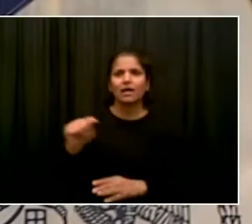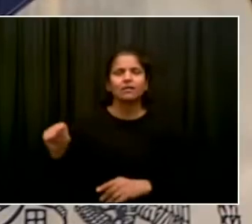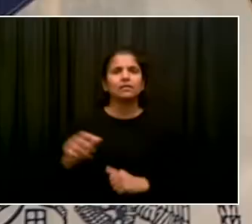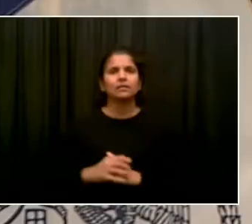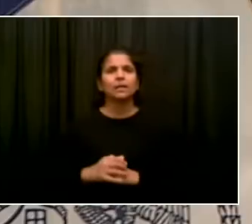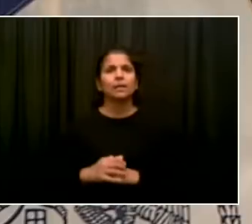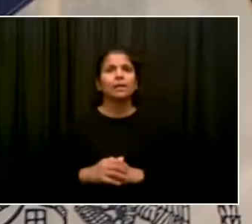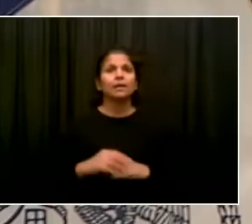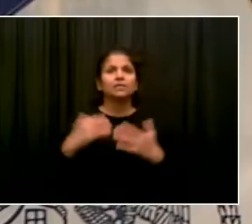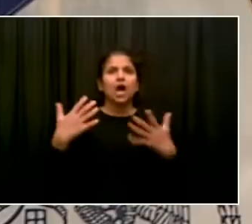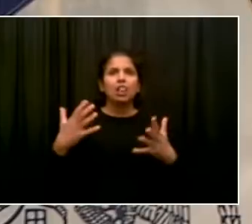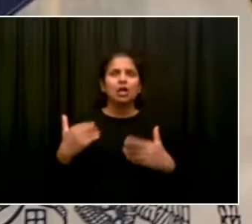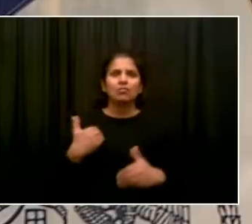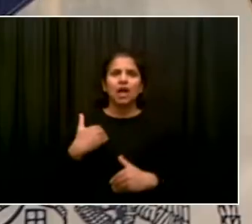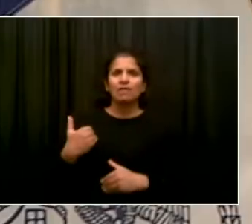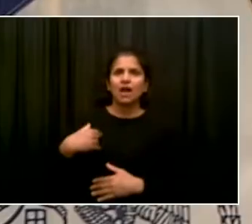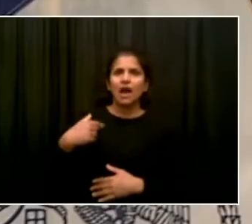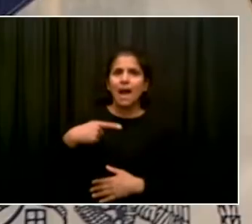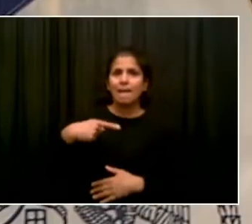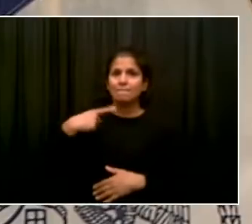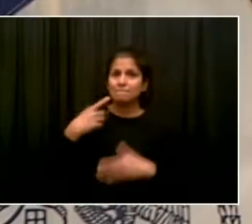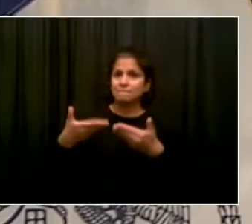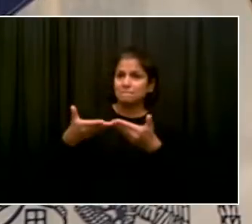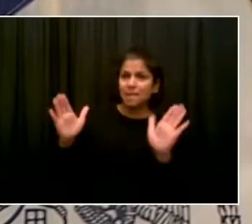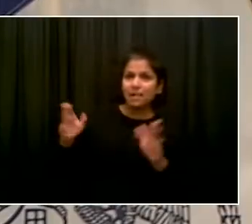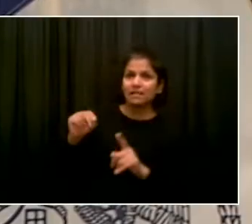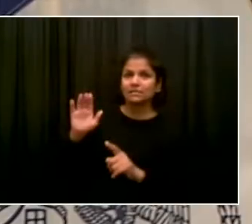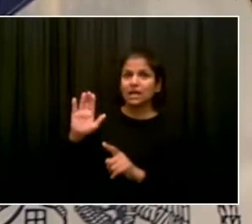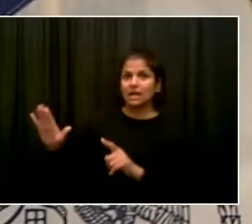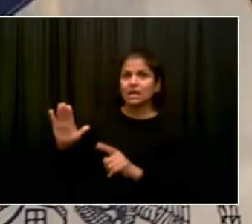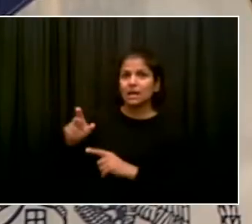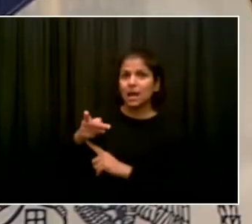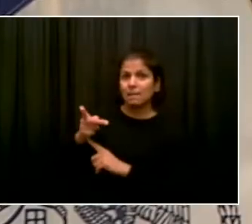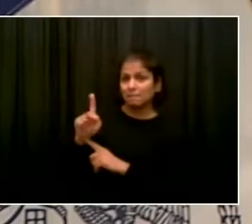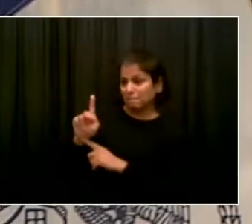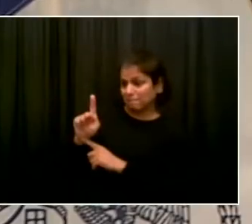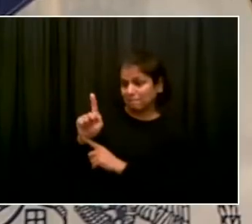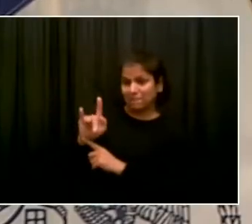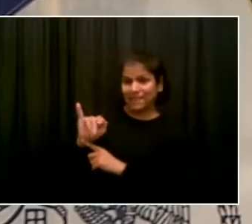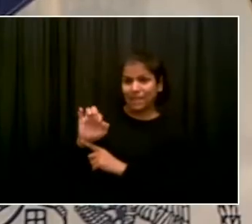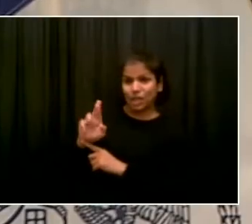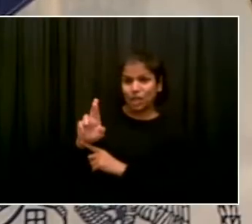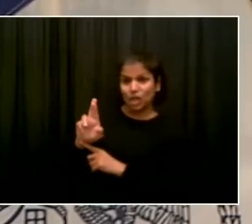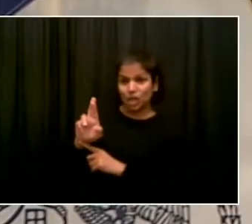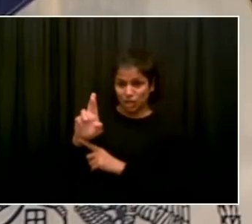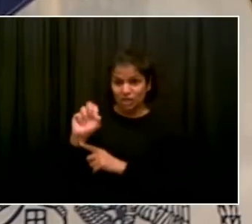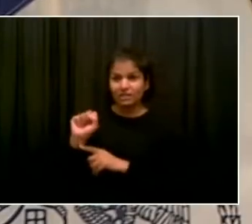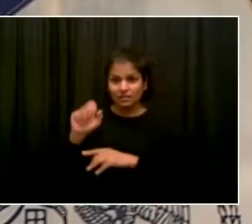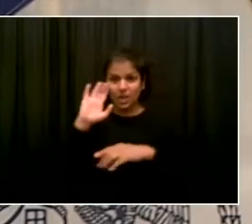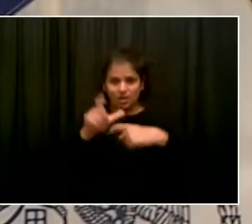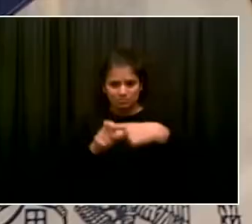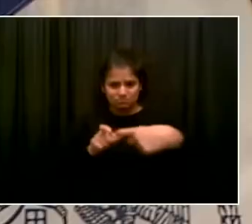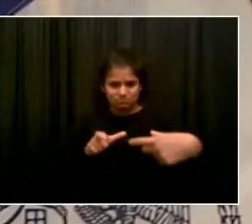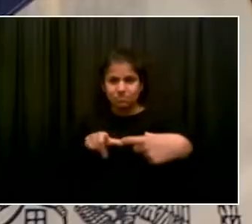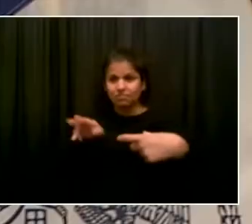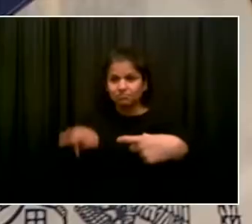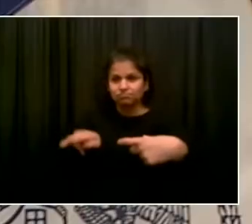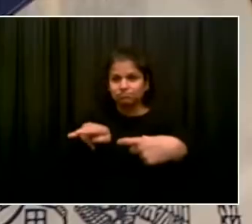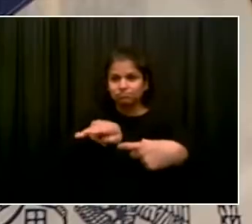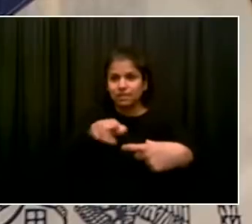START AND BUILD IT OUT BECAUSE WE HAVE FACILITIES PUBLICLY OWNED ALREADY THAT COUL BDE PART F O